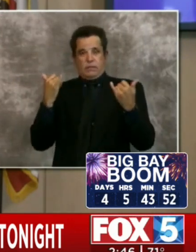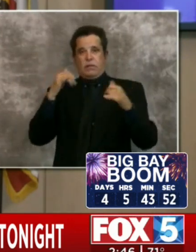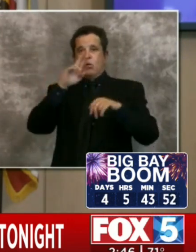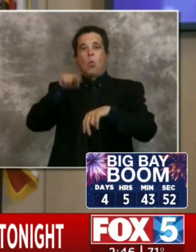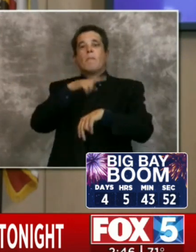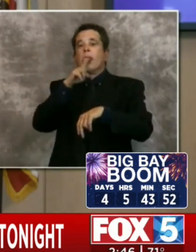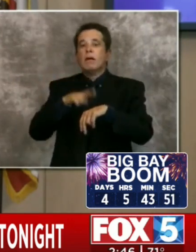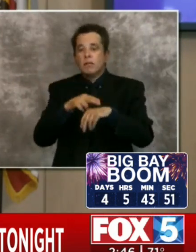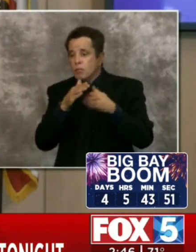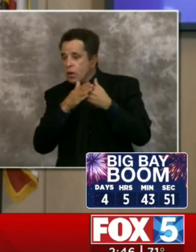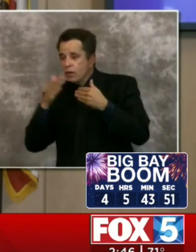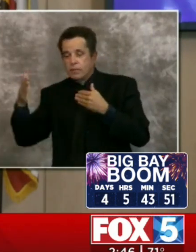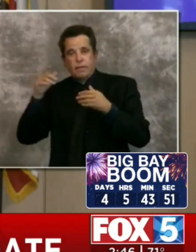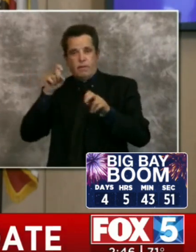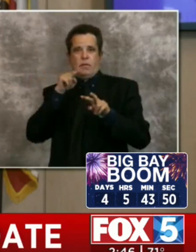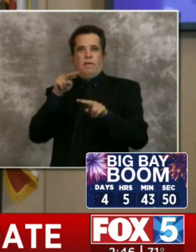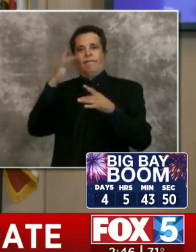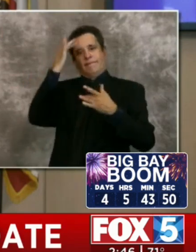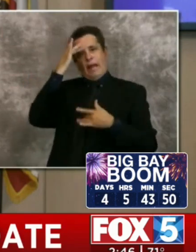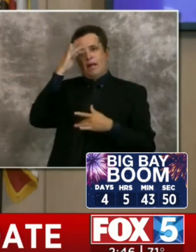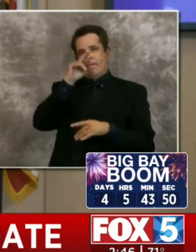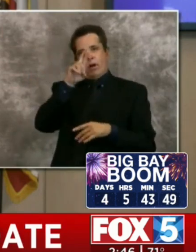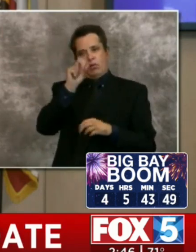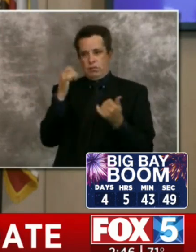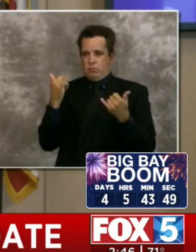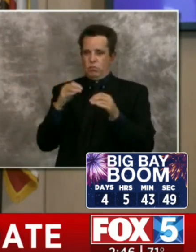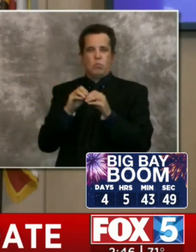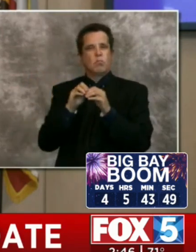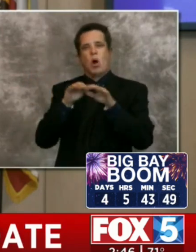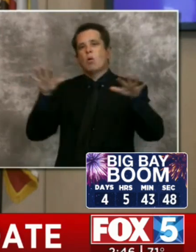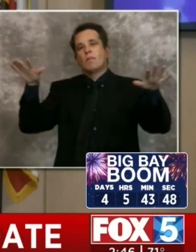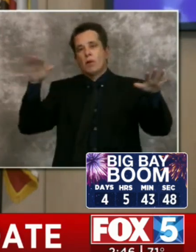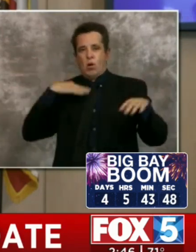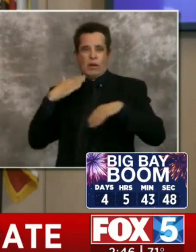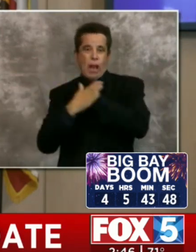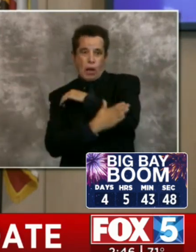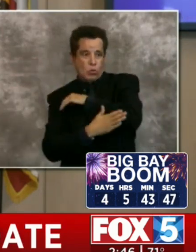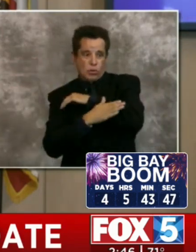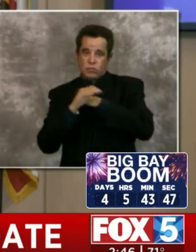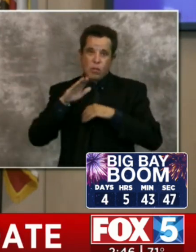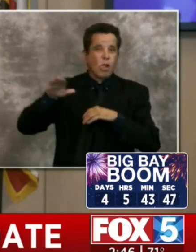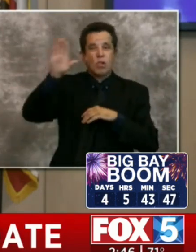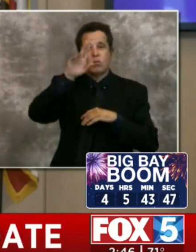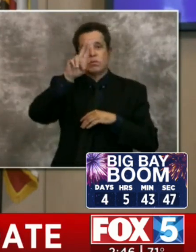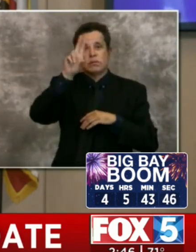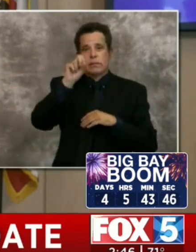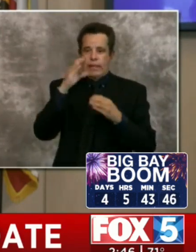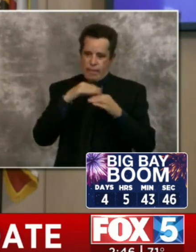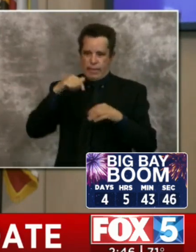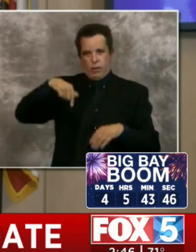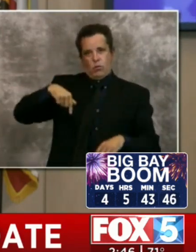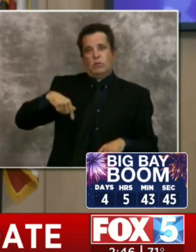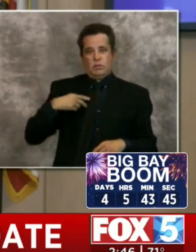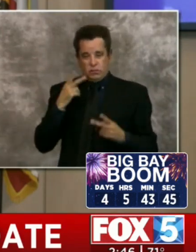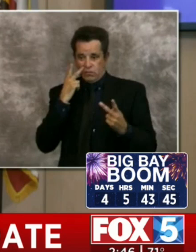AGAIN I KNOW ALL OF THIS IS FRUSTRATING. WE SIMPLY CANNOT GO ON WITH BUSINESS AS NORMAL. WHILE THE VIRUS CONTINUES TO